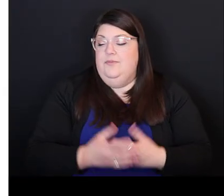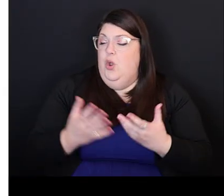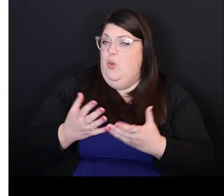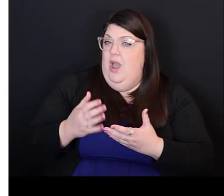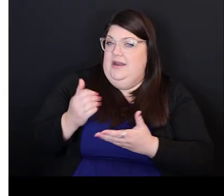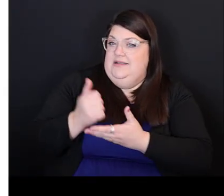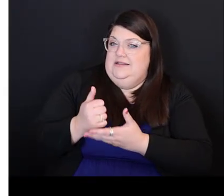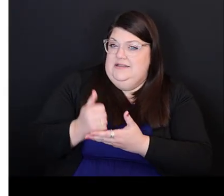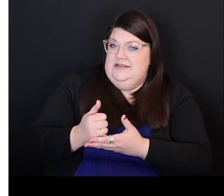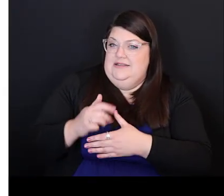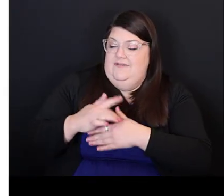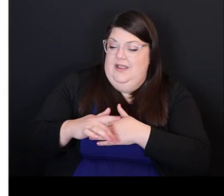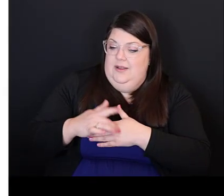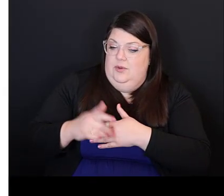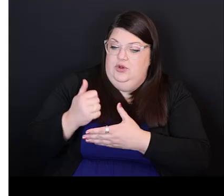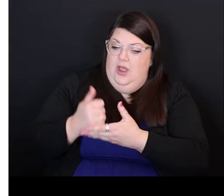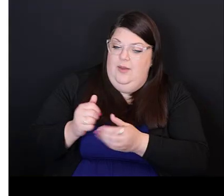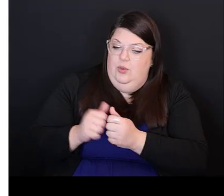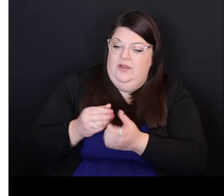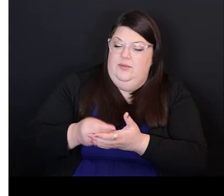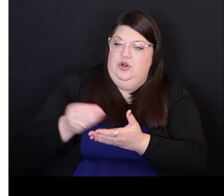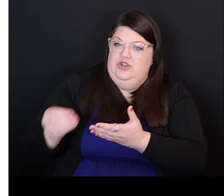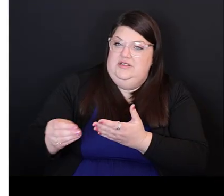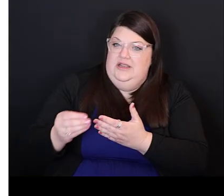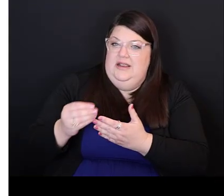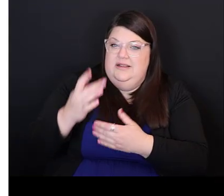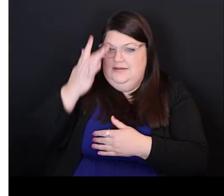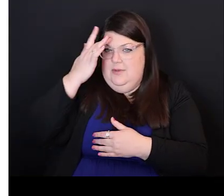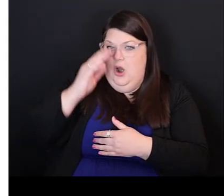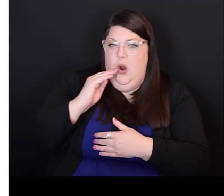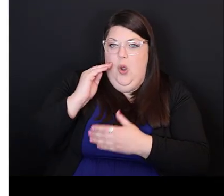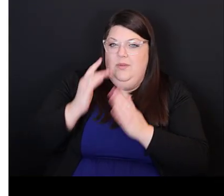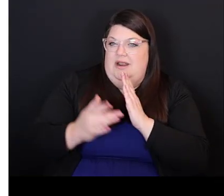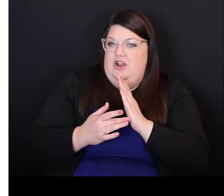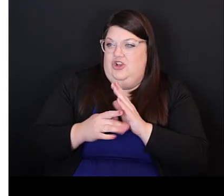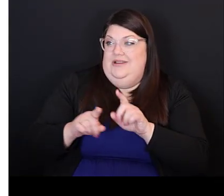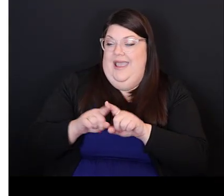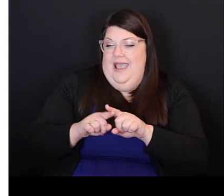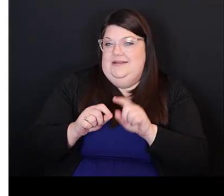What assistance is available to help with purchasing smart home technology as assistive technology?